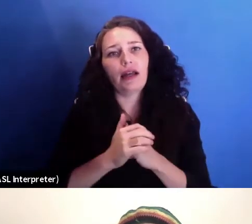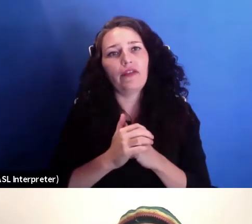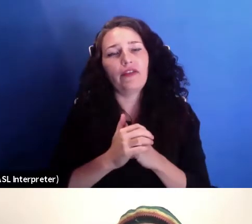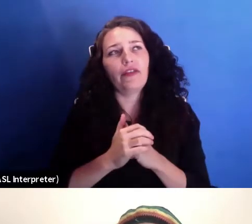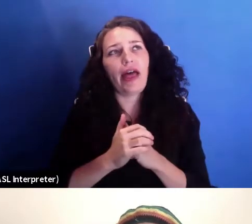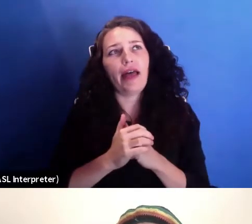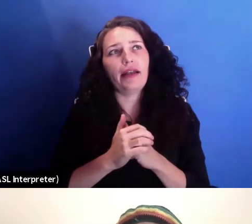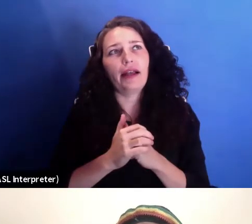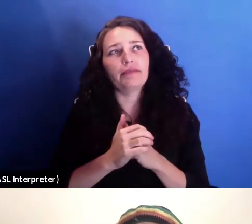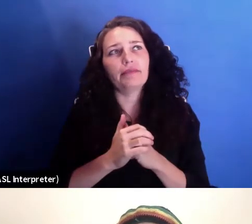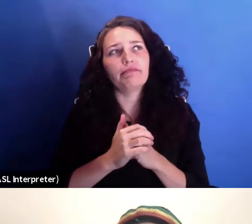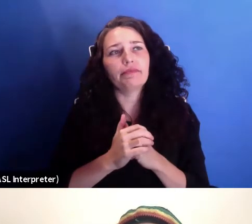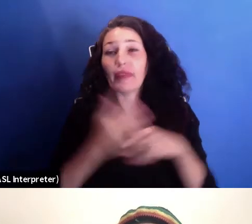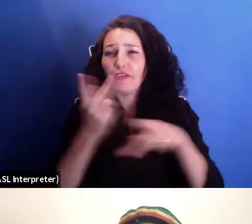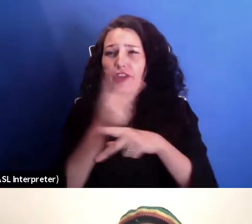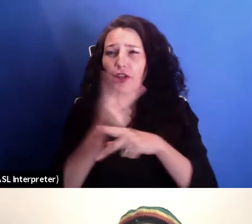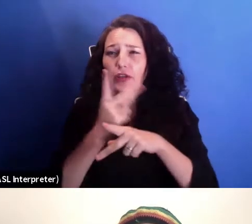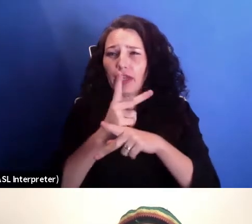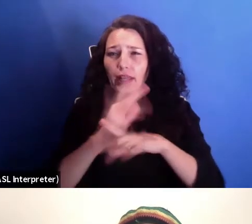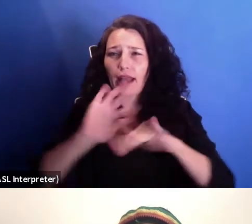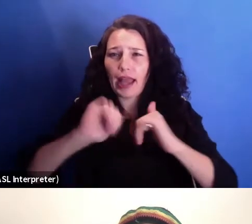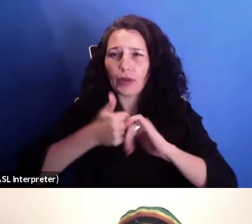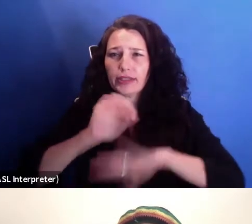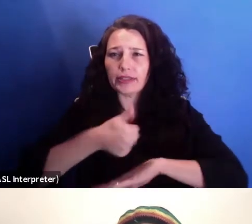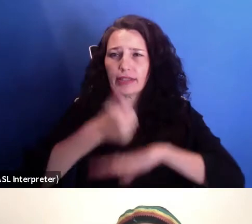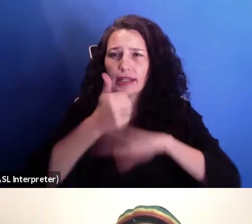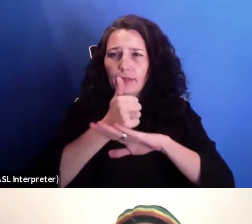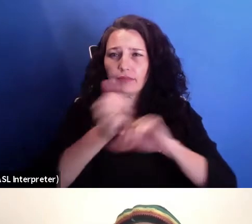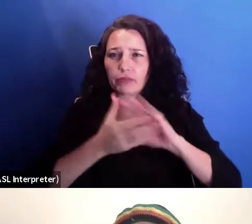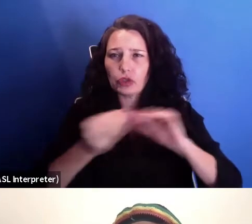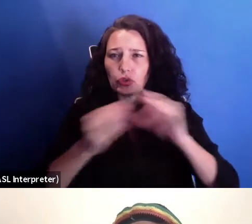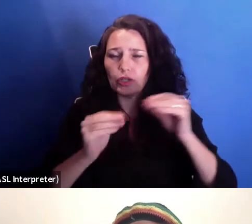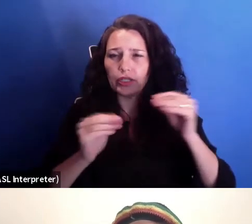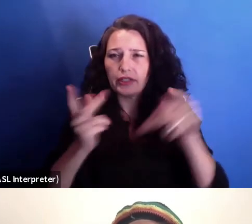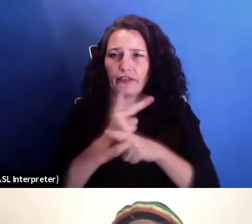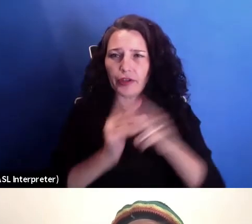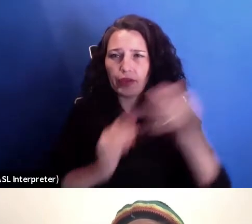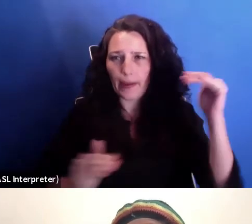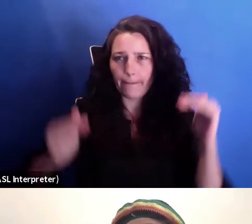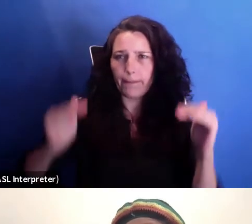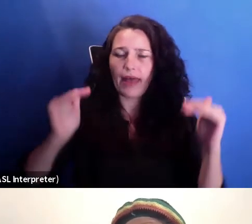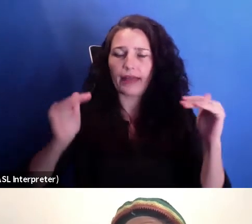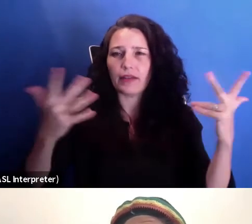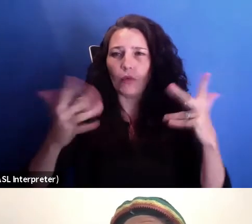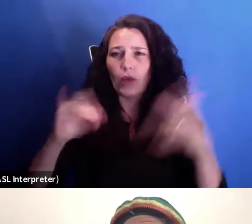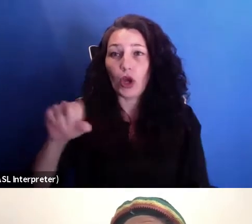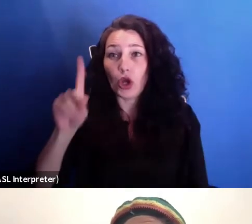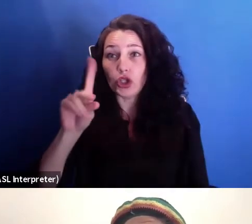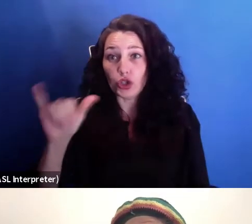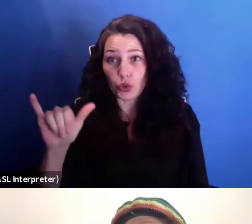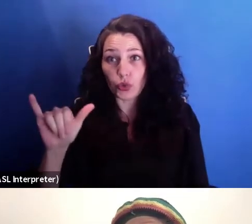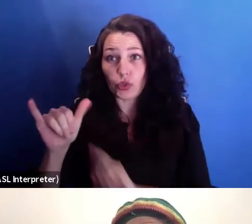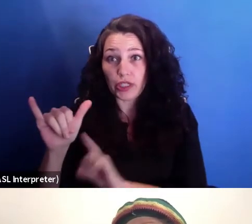kind of how do we strike this balance between having Judy who's like a massive major historical figure